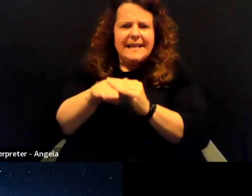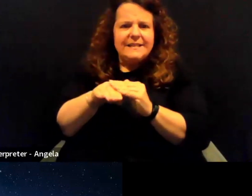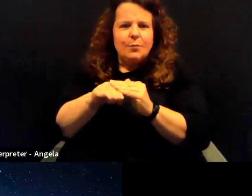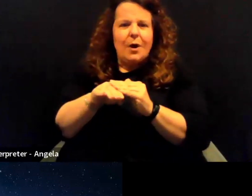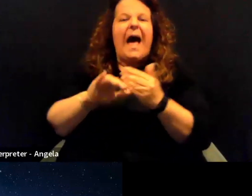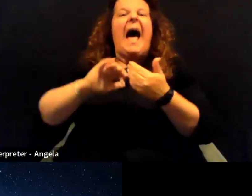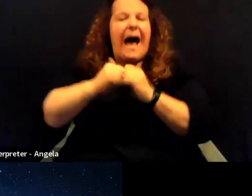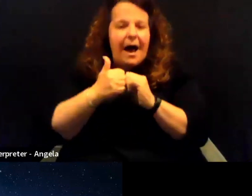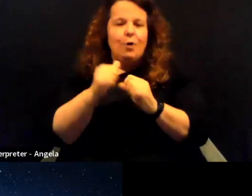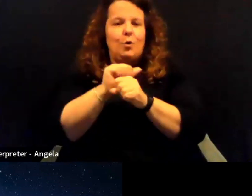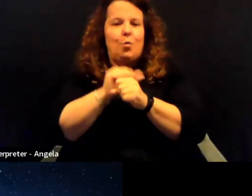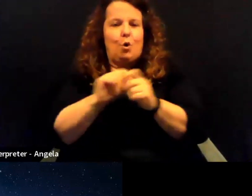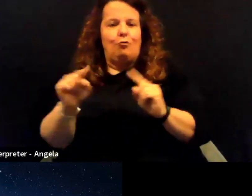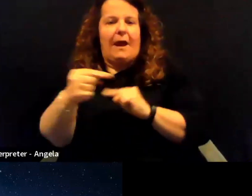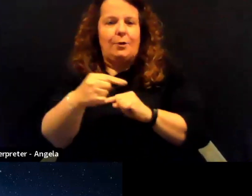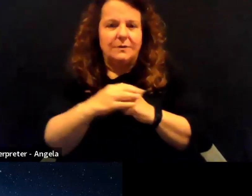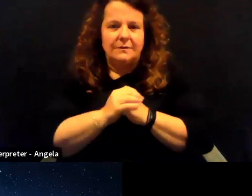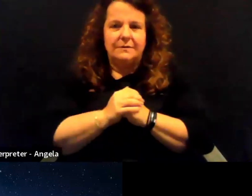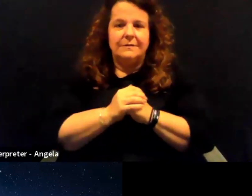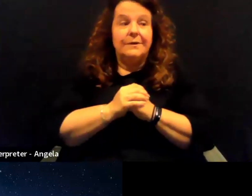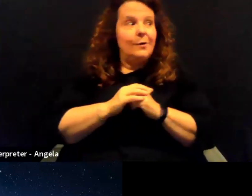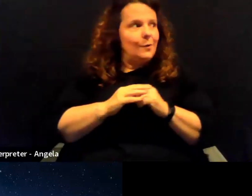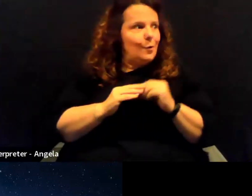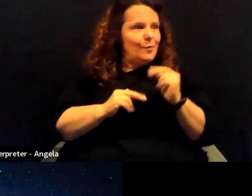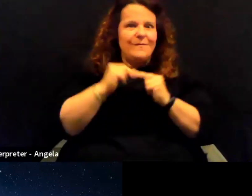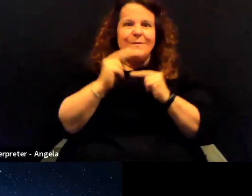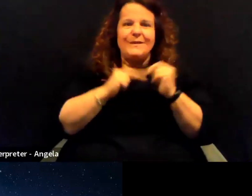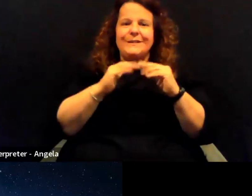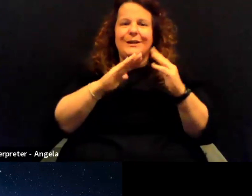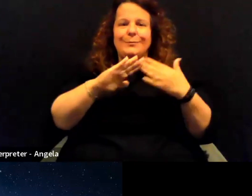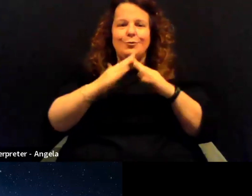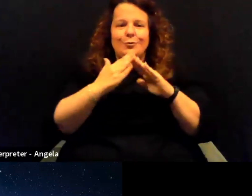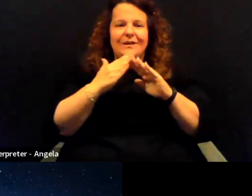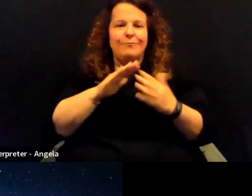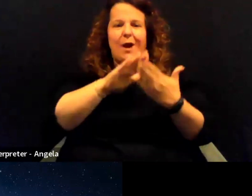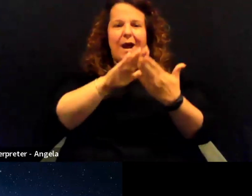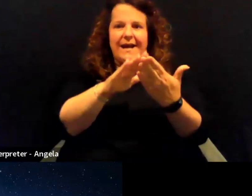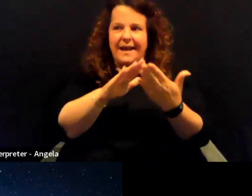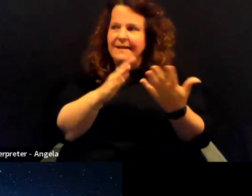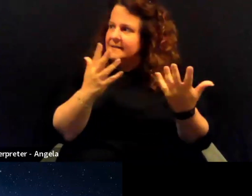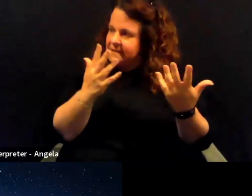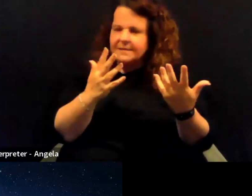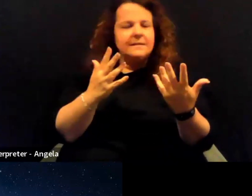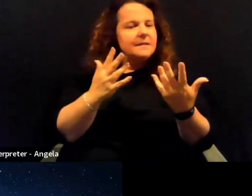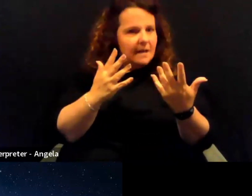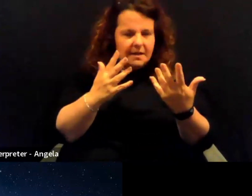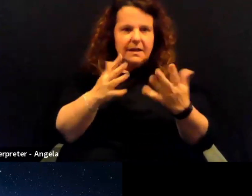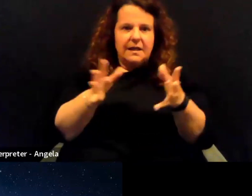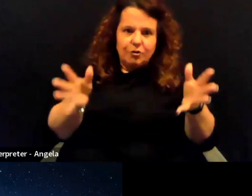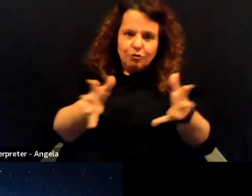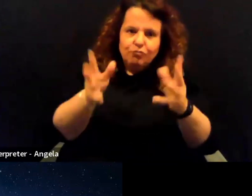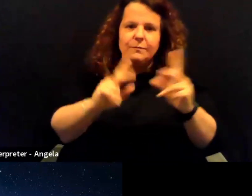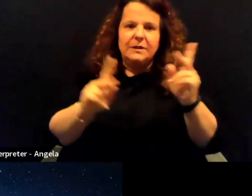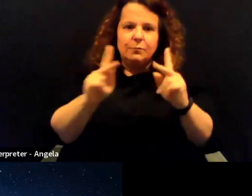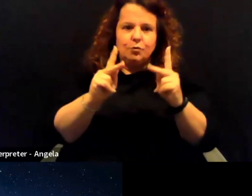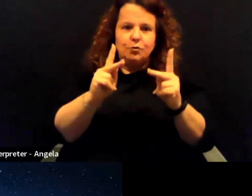We have built a community of practice that believes in the capacity of blind people to understand and create images and believes more